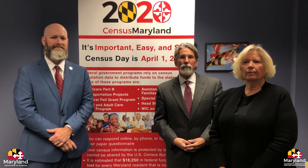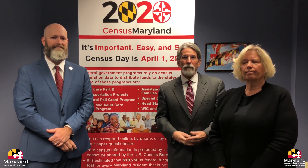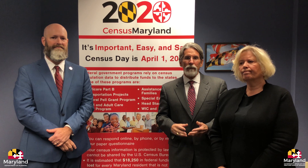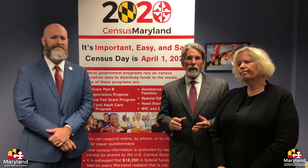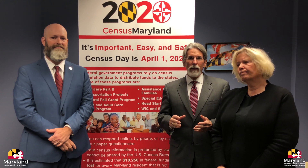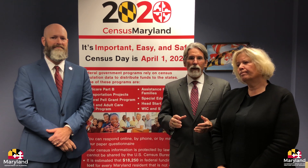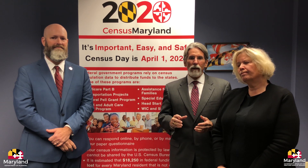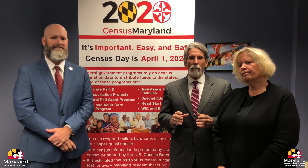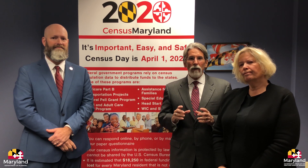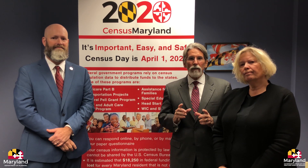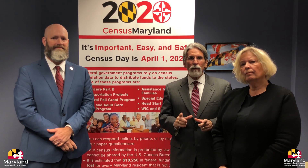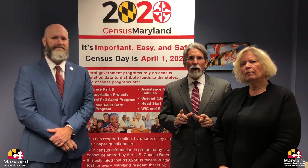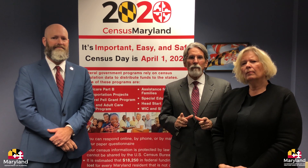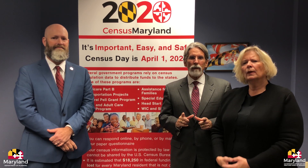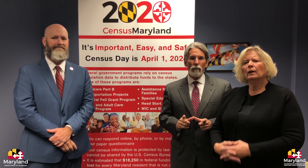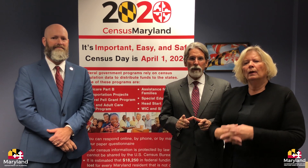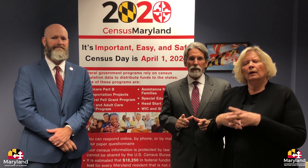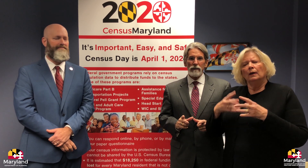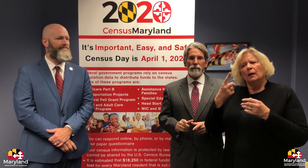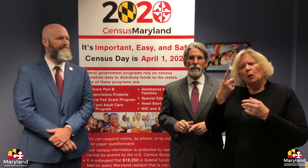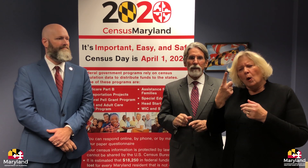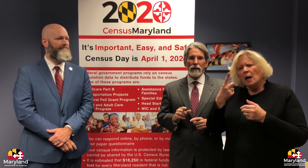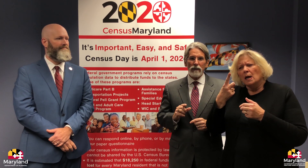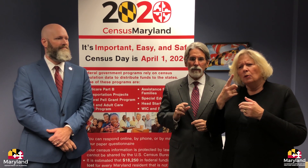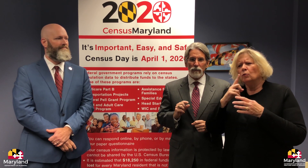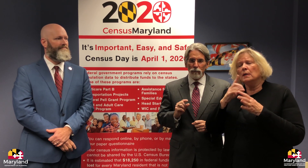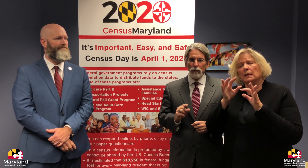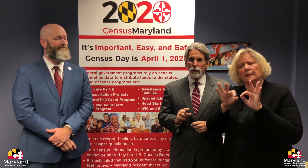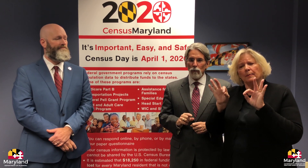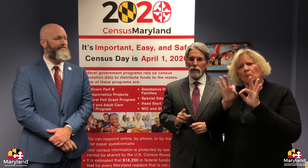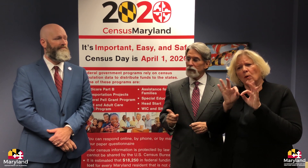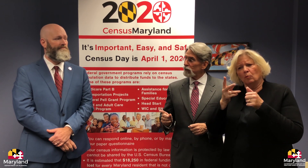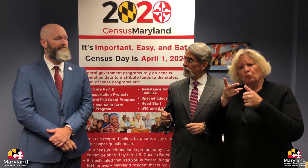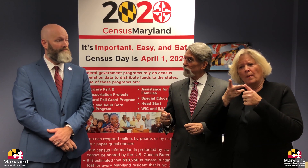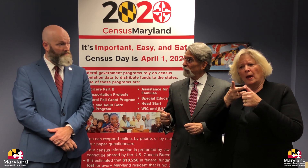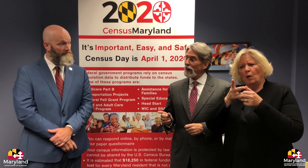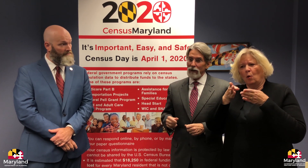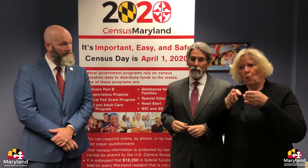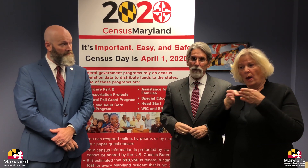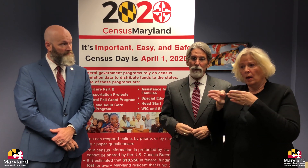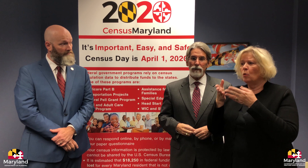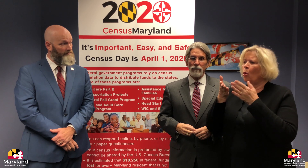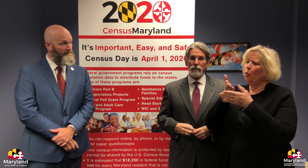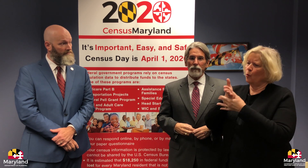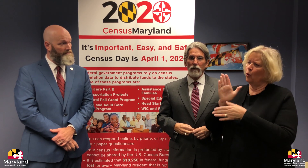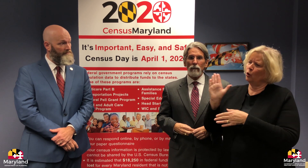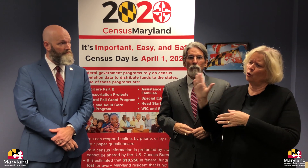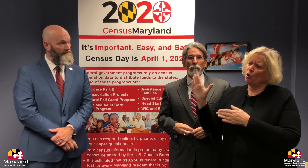Sec. McCord: One of the primary ways is through your leadership and outreach.